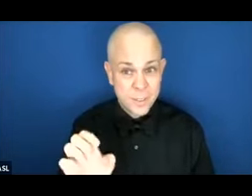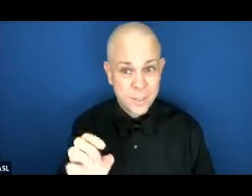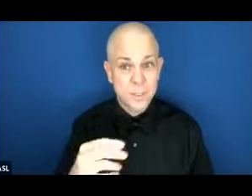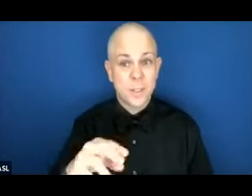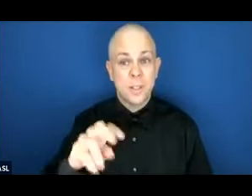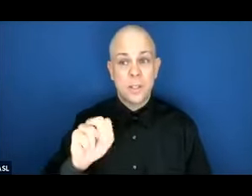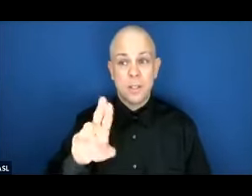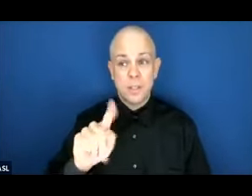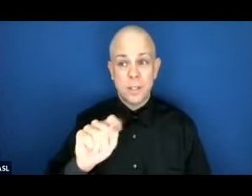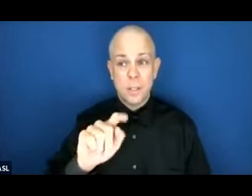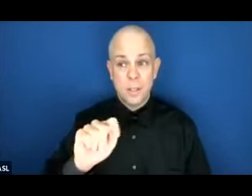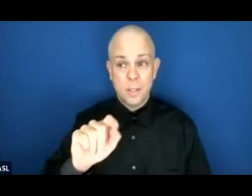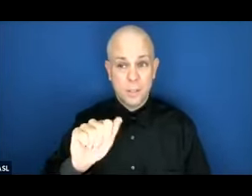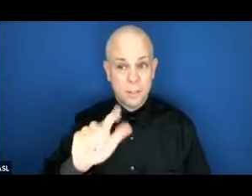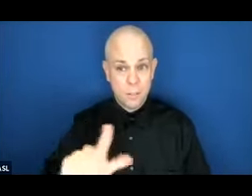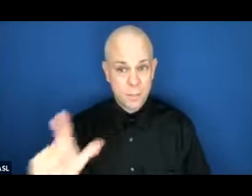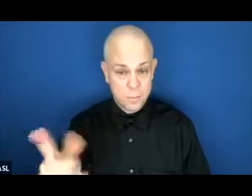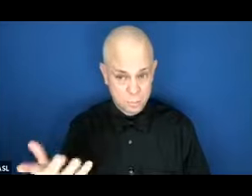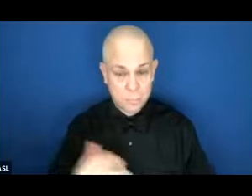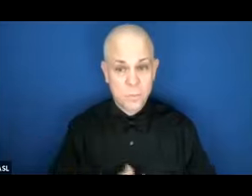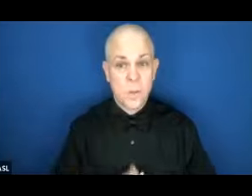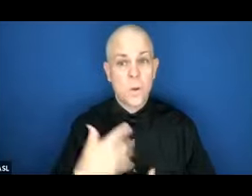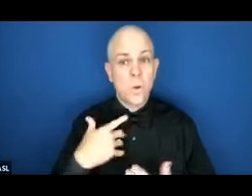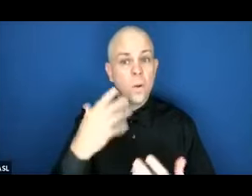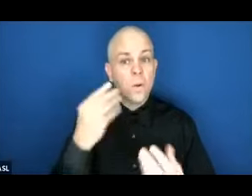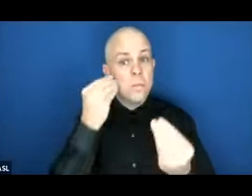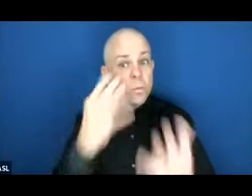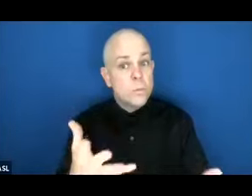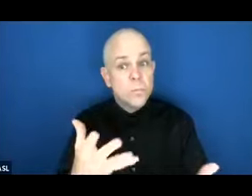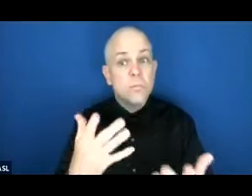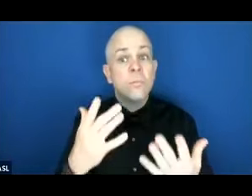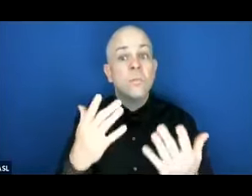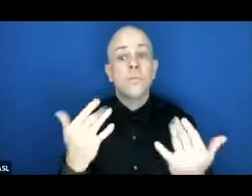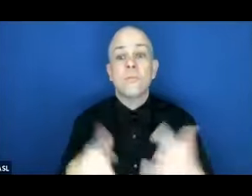operational update. Today, pretty significant day, we had a